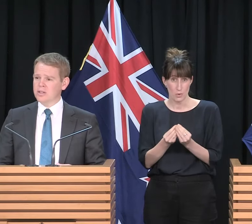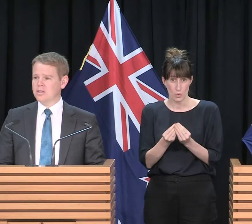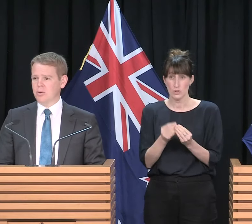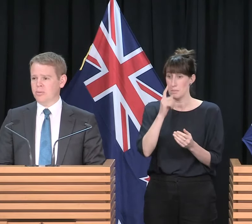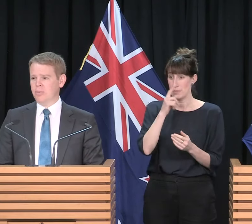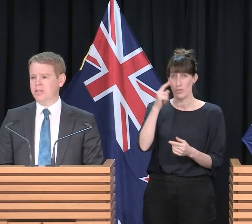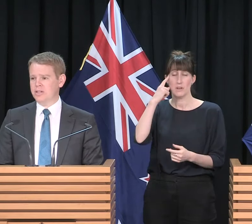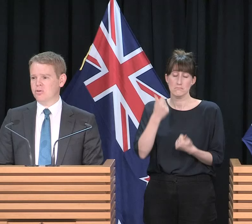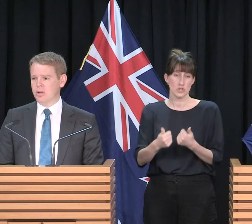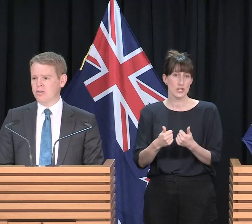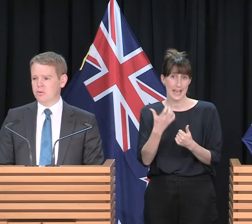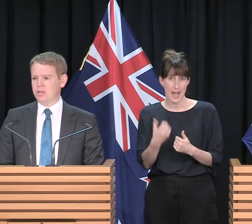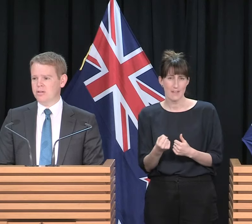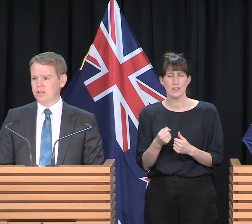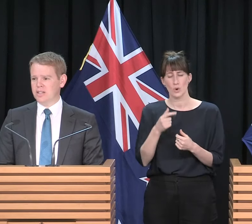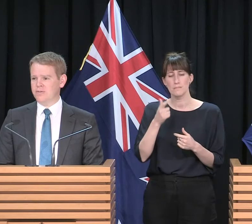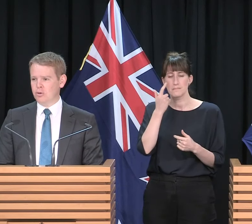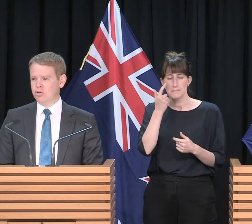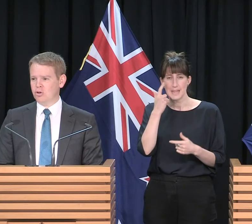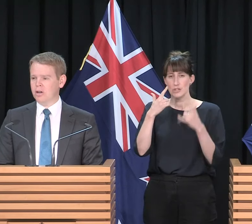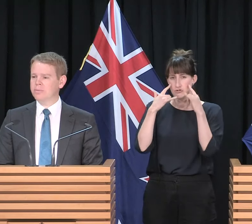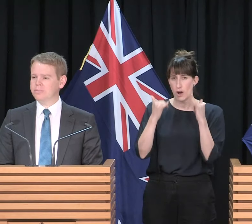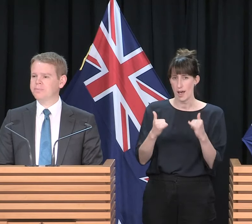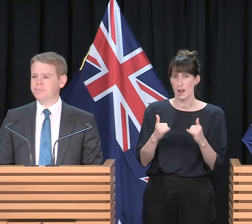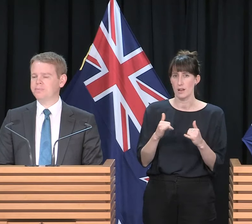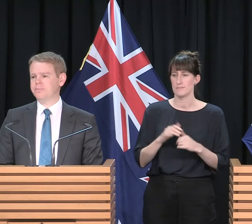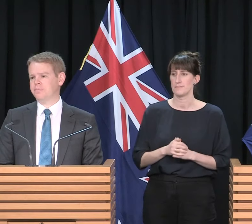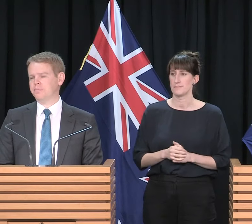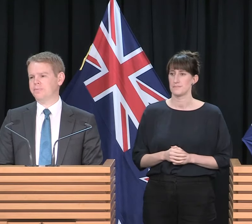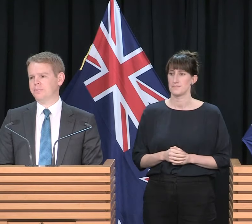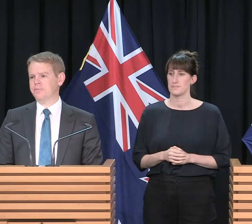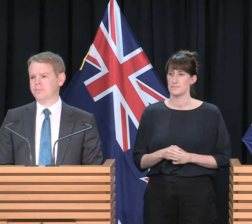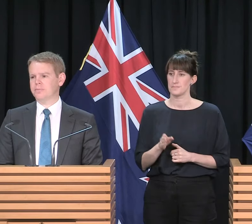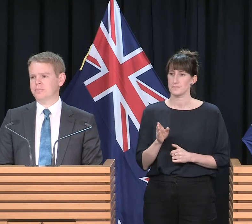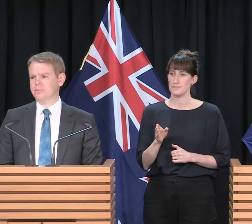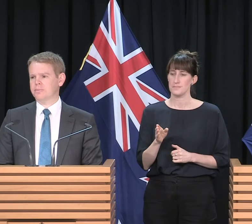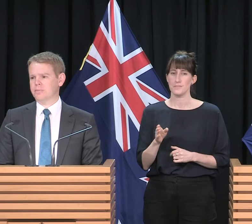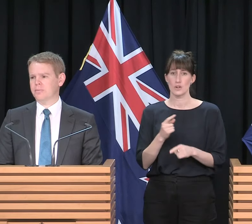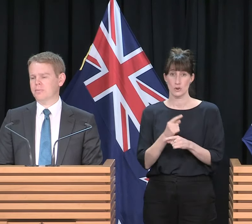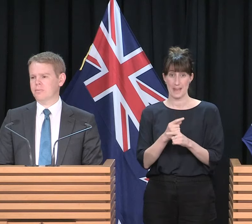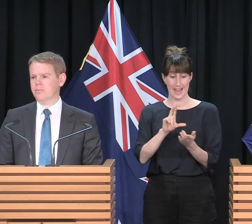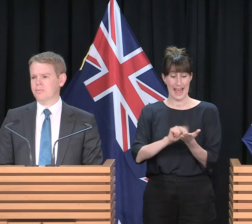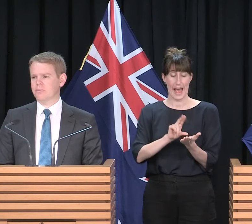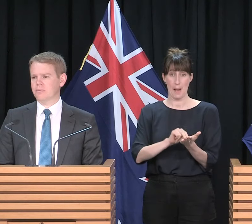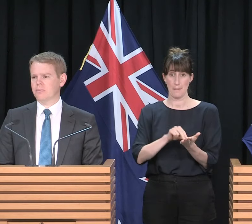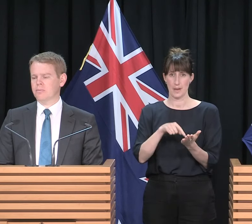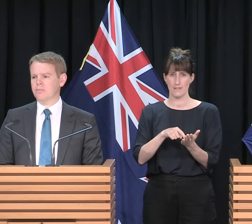world. We're continuing to improve our existing tools like the COVID Tracer app and